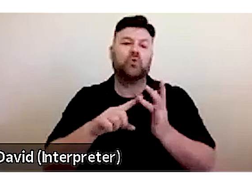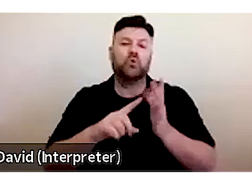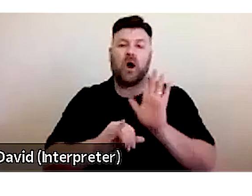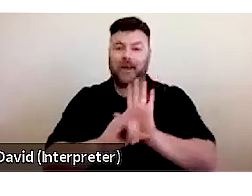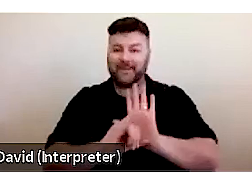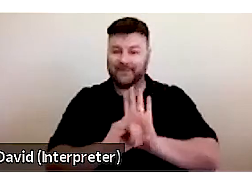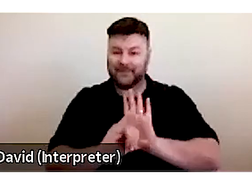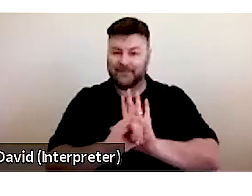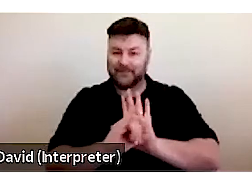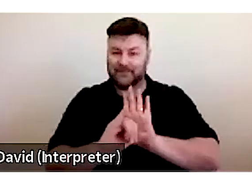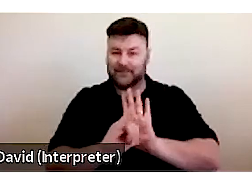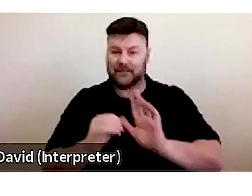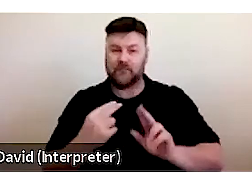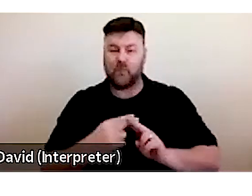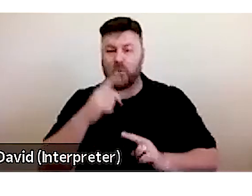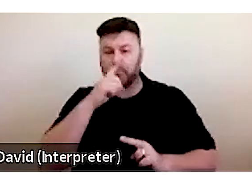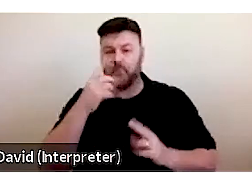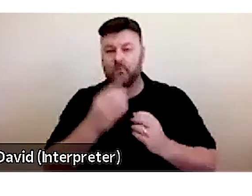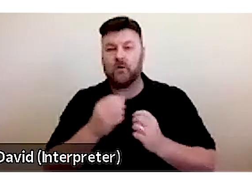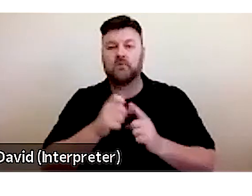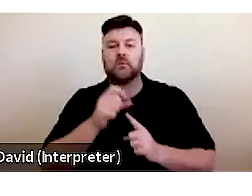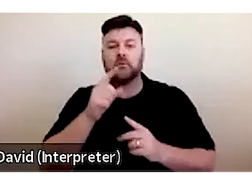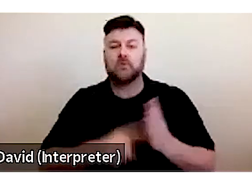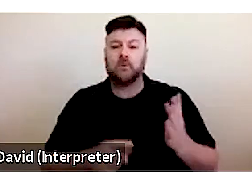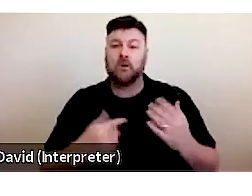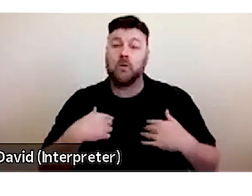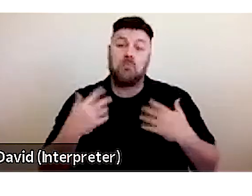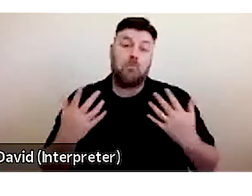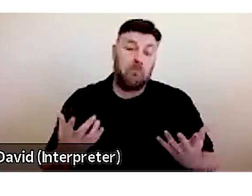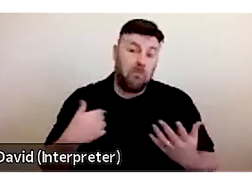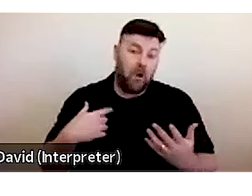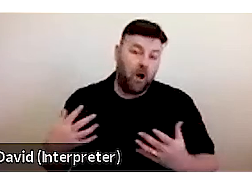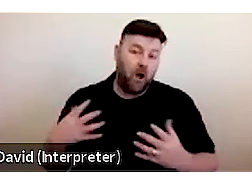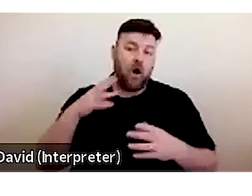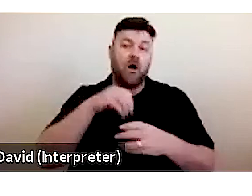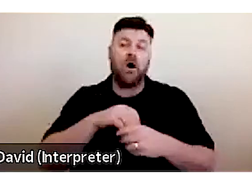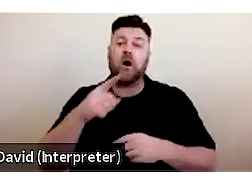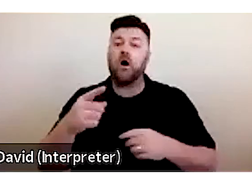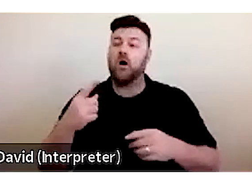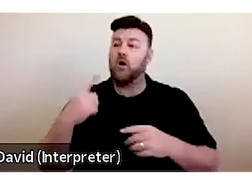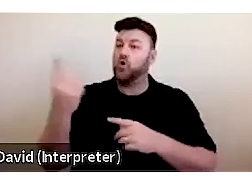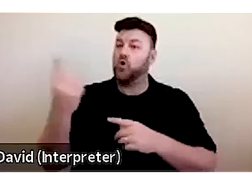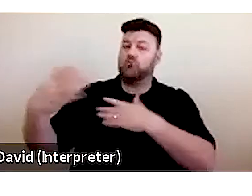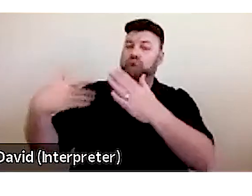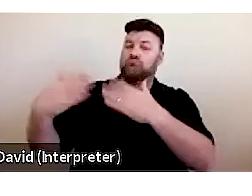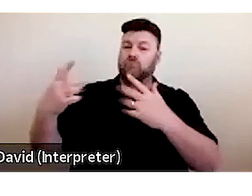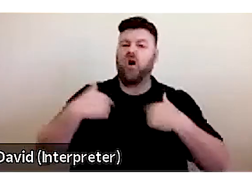I've been involved in a show where our coordinator, we had a disabled